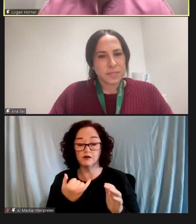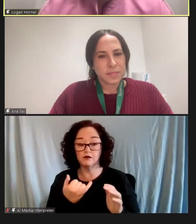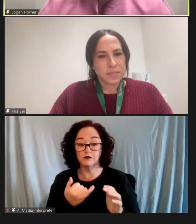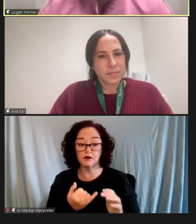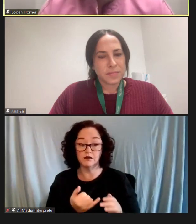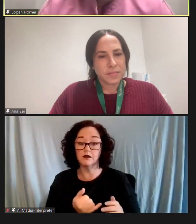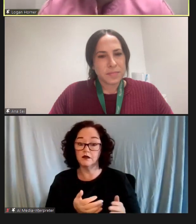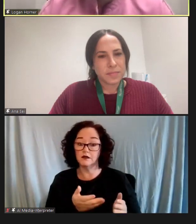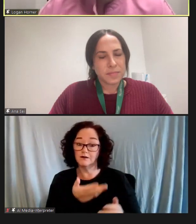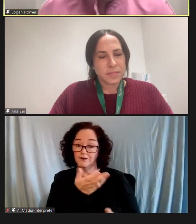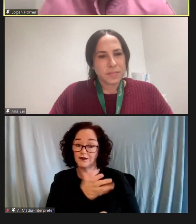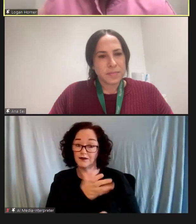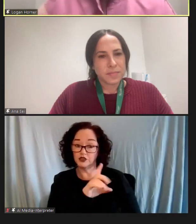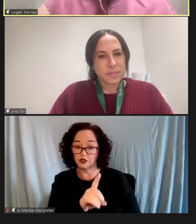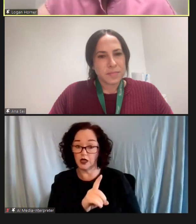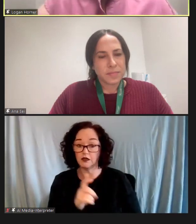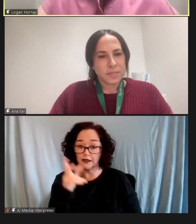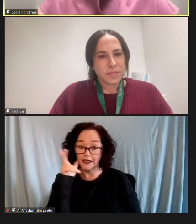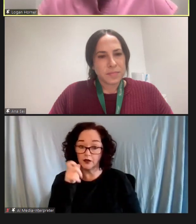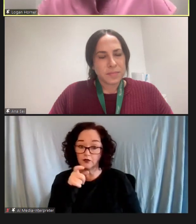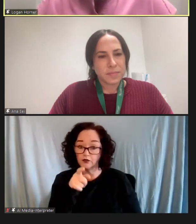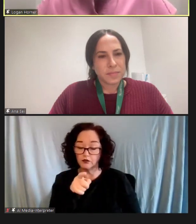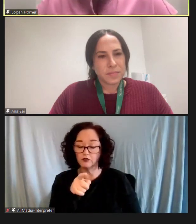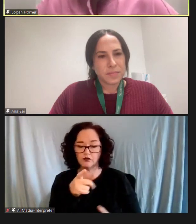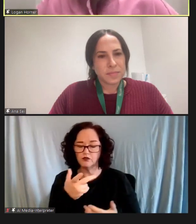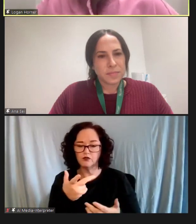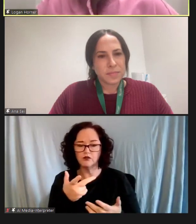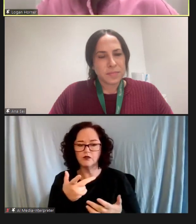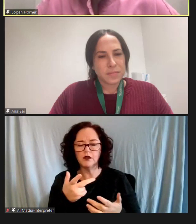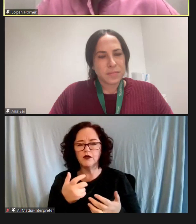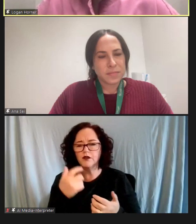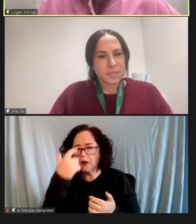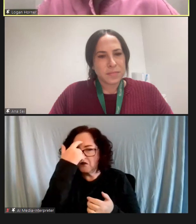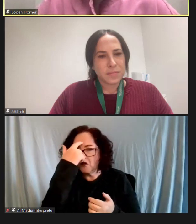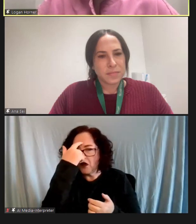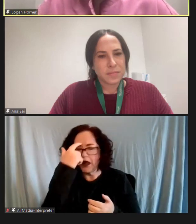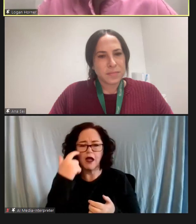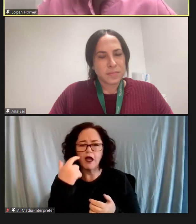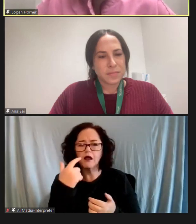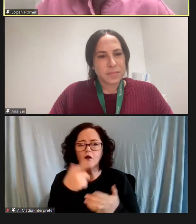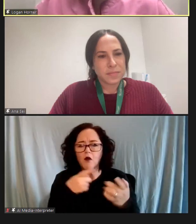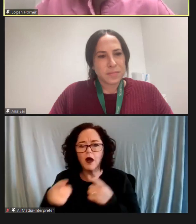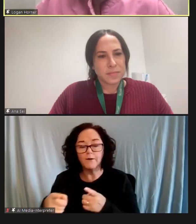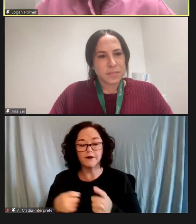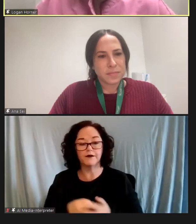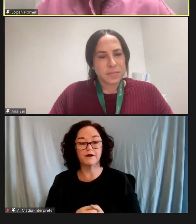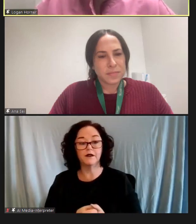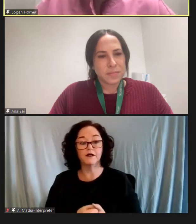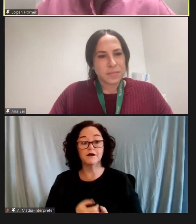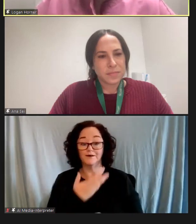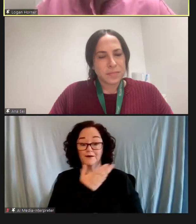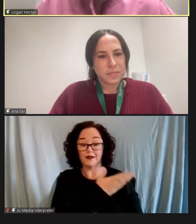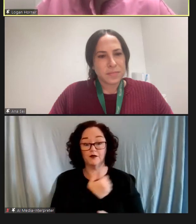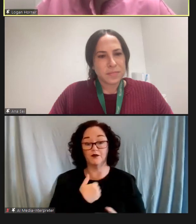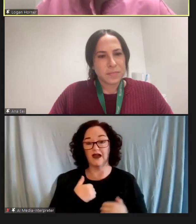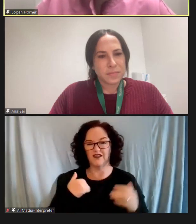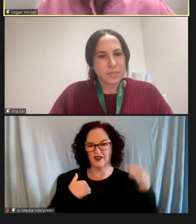their brain so over here you can see we